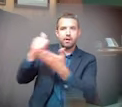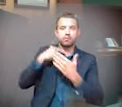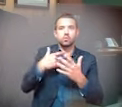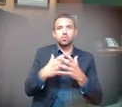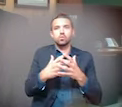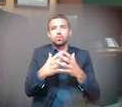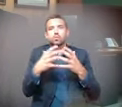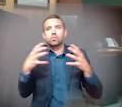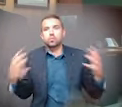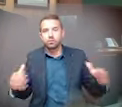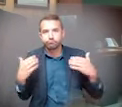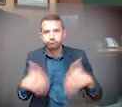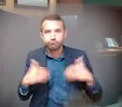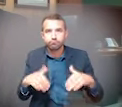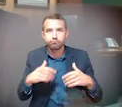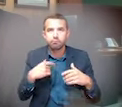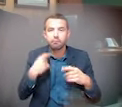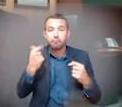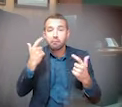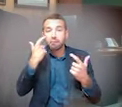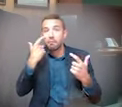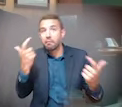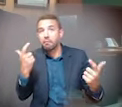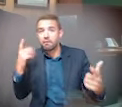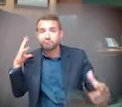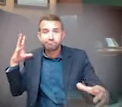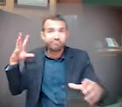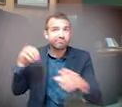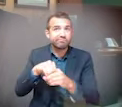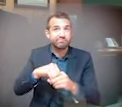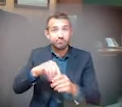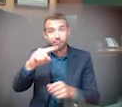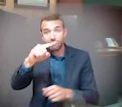into that space of arrogance to believe that I belong even as a blind person.